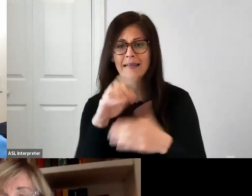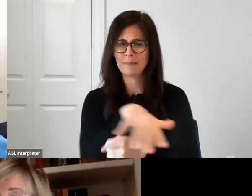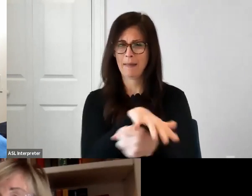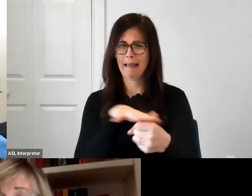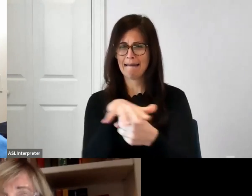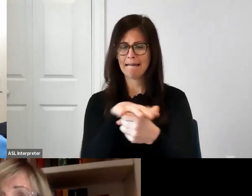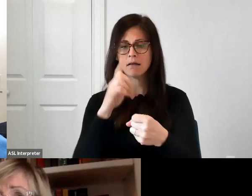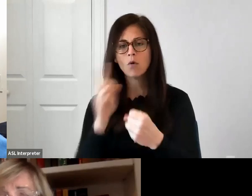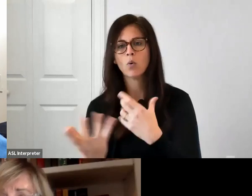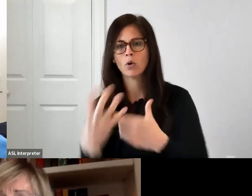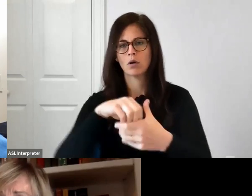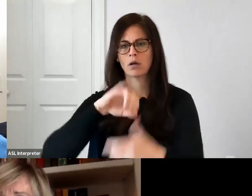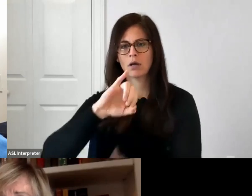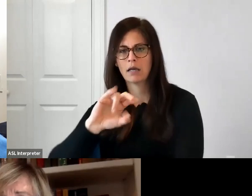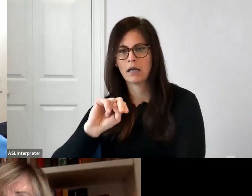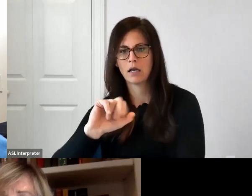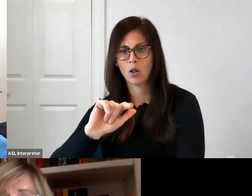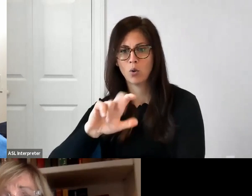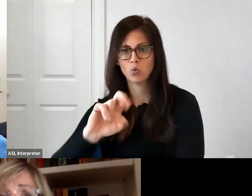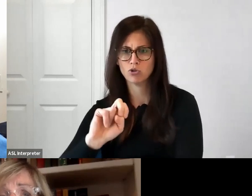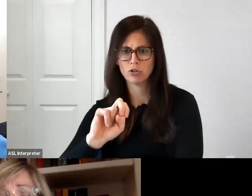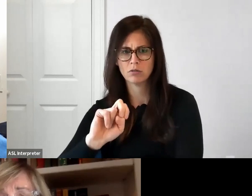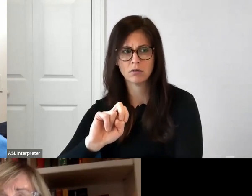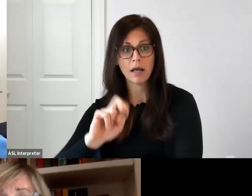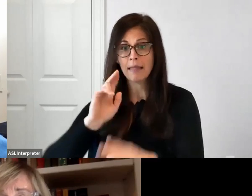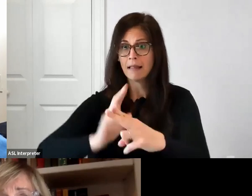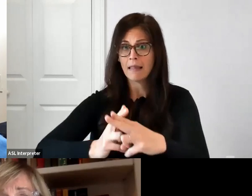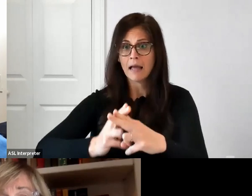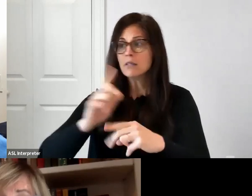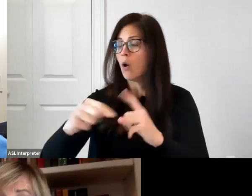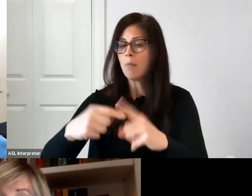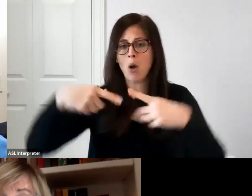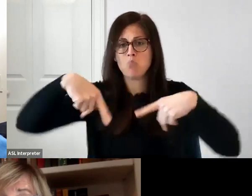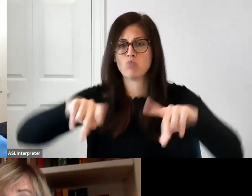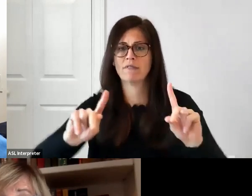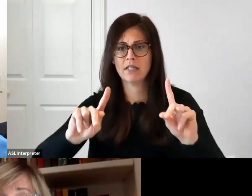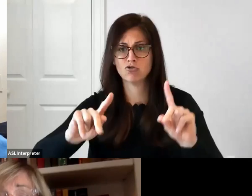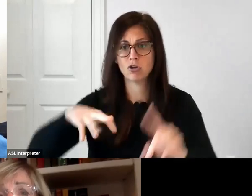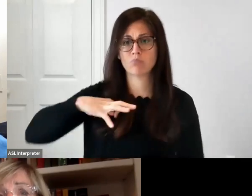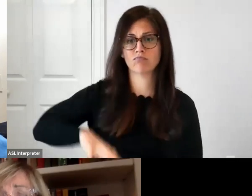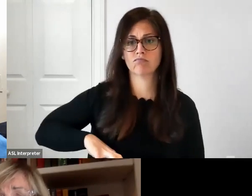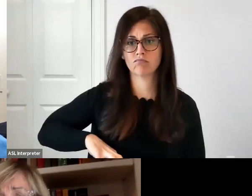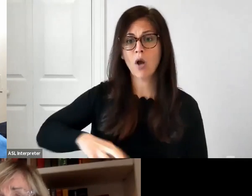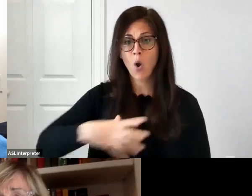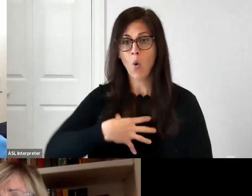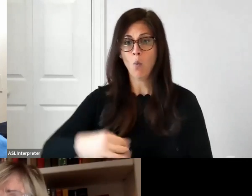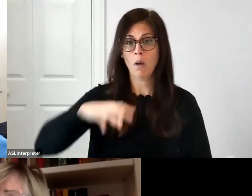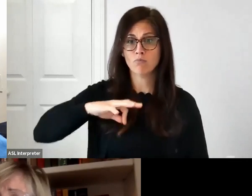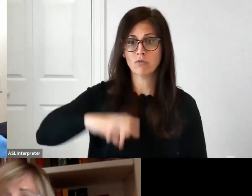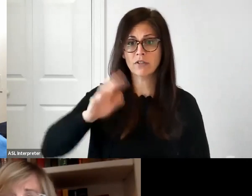To leave behind once and for all the legacy of privilege, white privilege, that is the birthmark stamped on